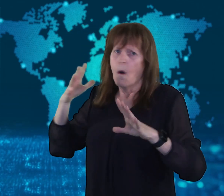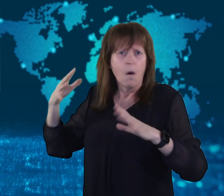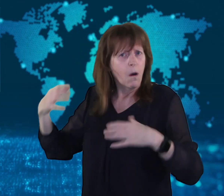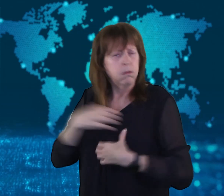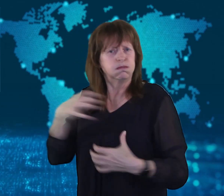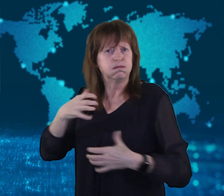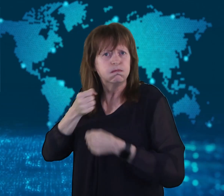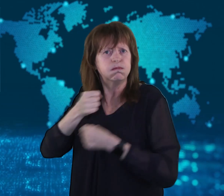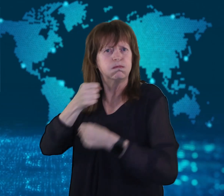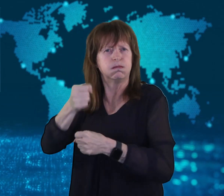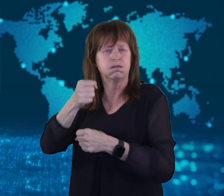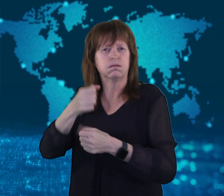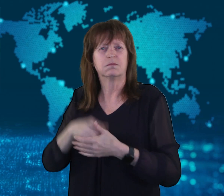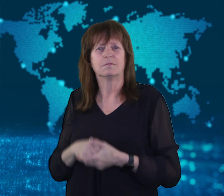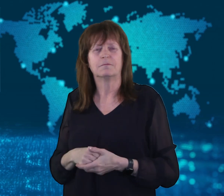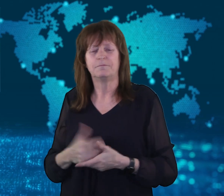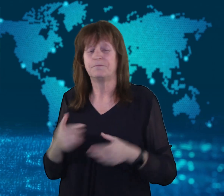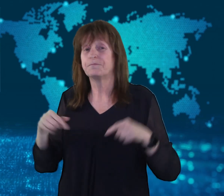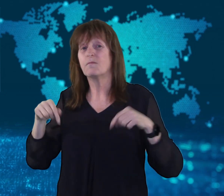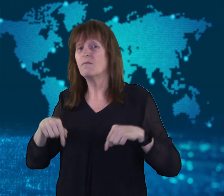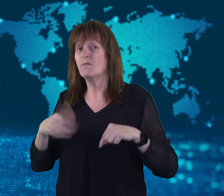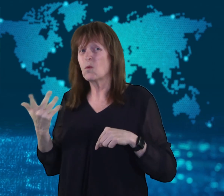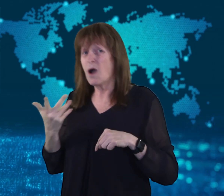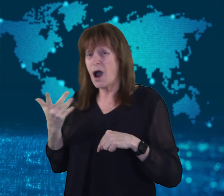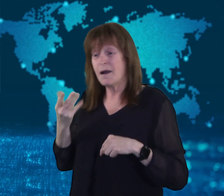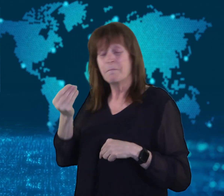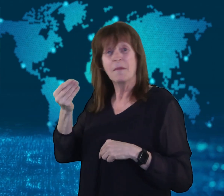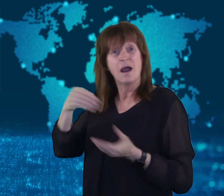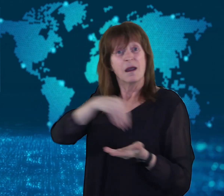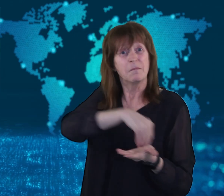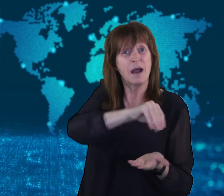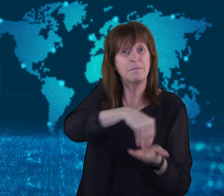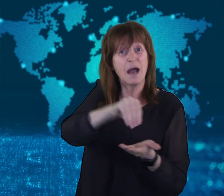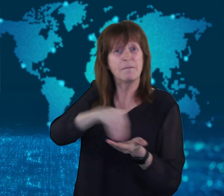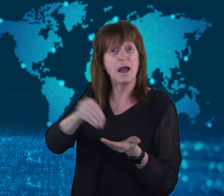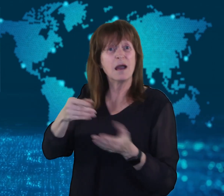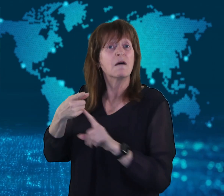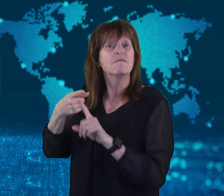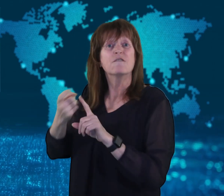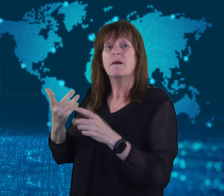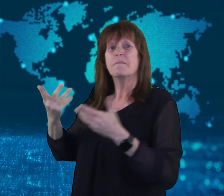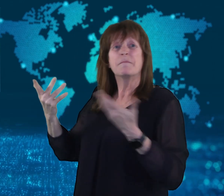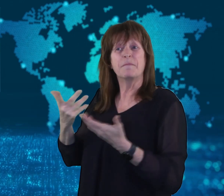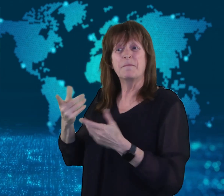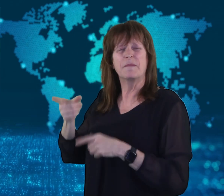Instead, the compensation will come from a public foundation that is